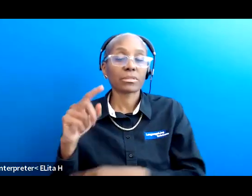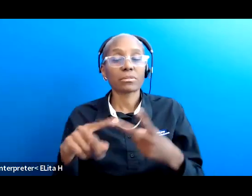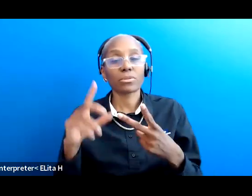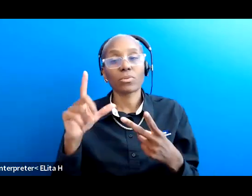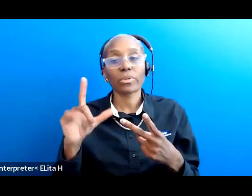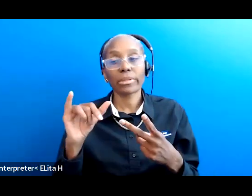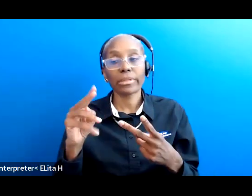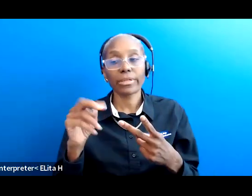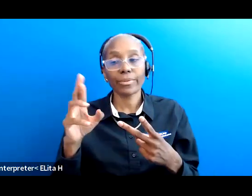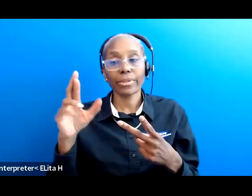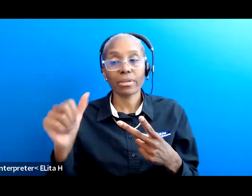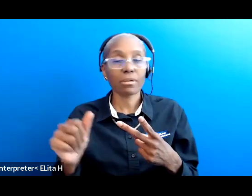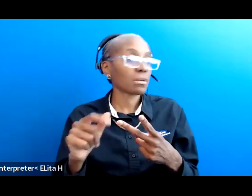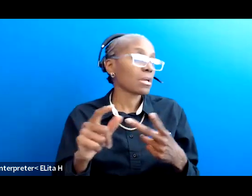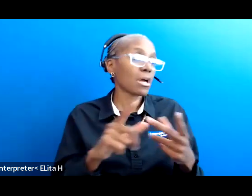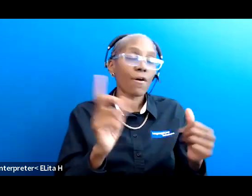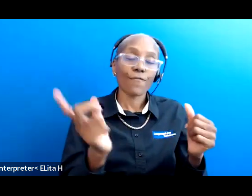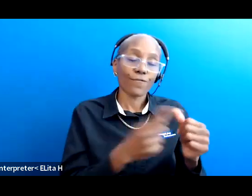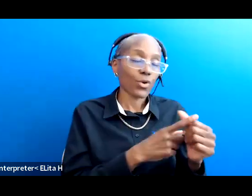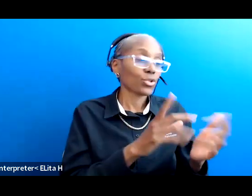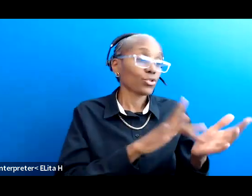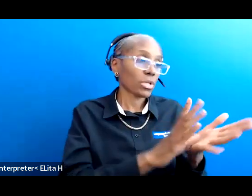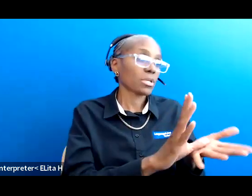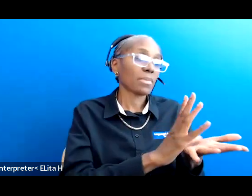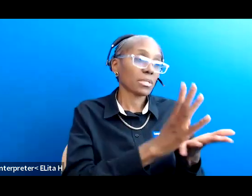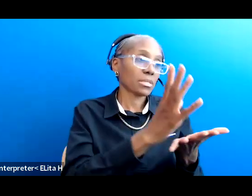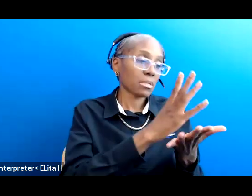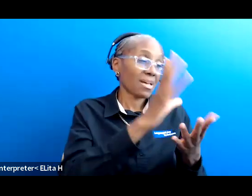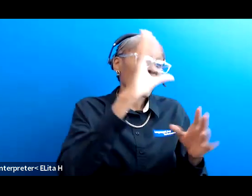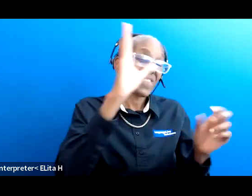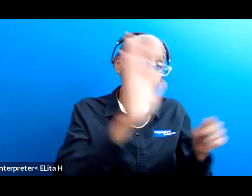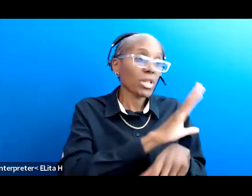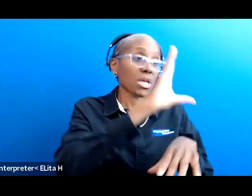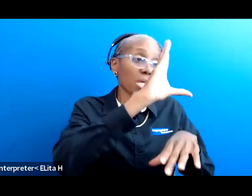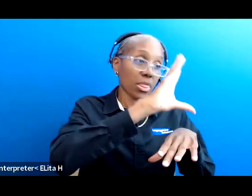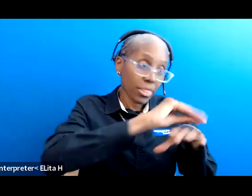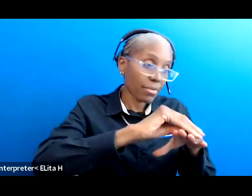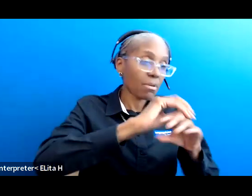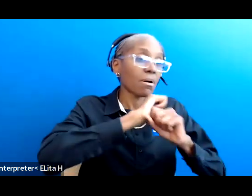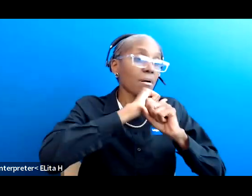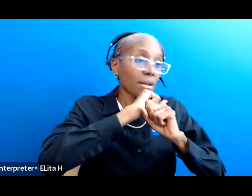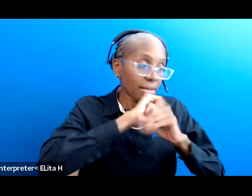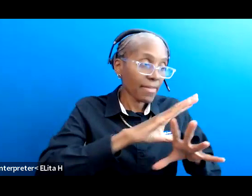You have to get completely off the one drug before you can start another drug, or they'll want to change from the Neurontin to the Lyrica